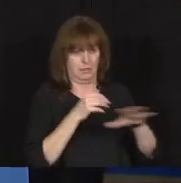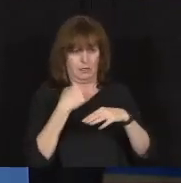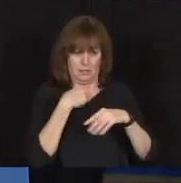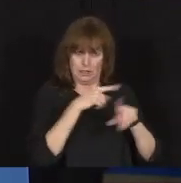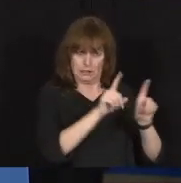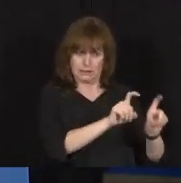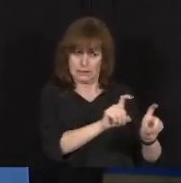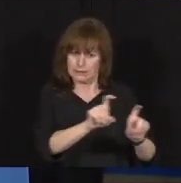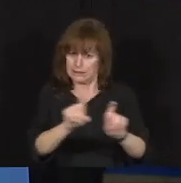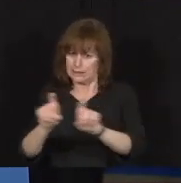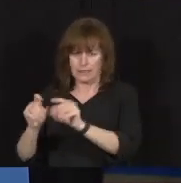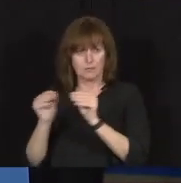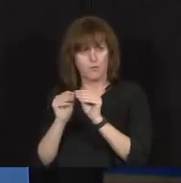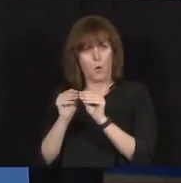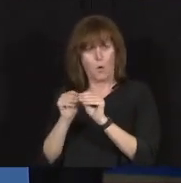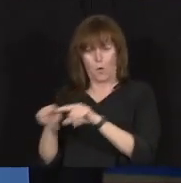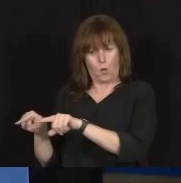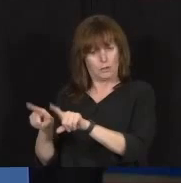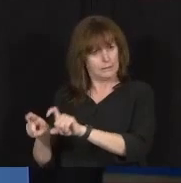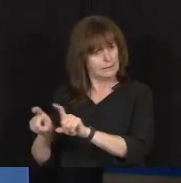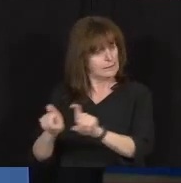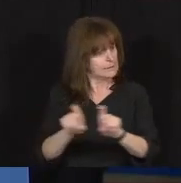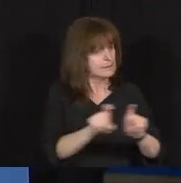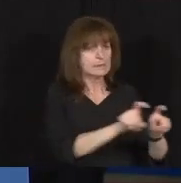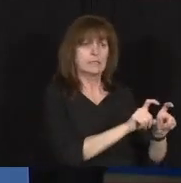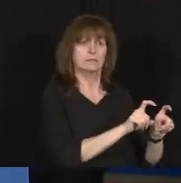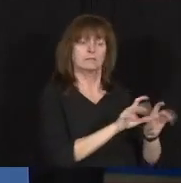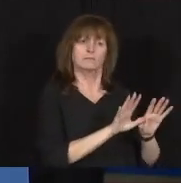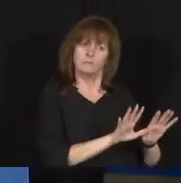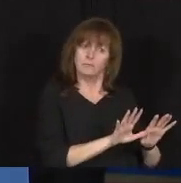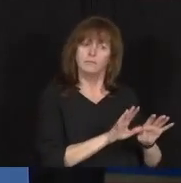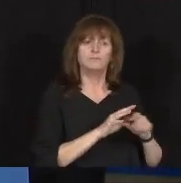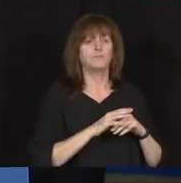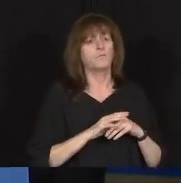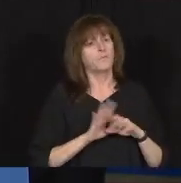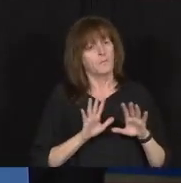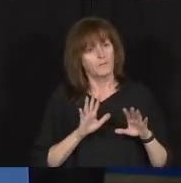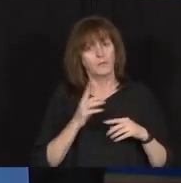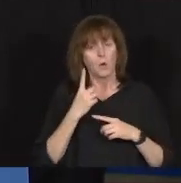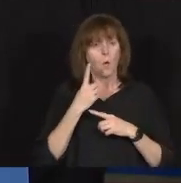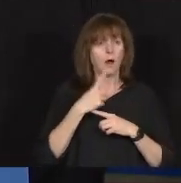to process a bove 14,000 tests per day.